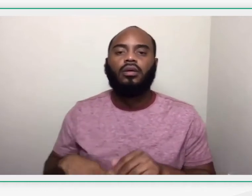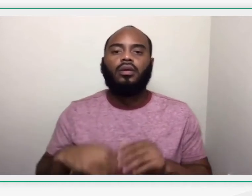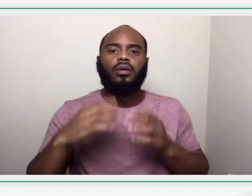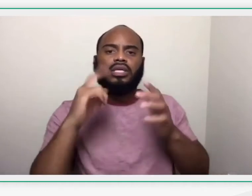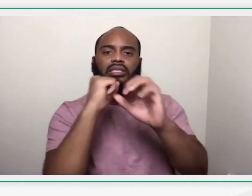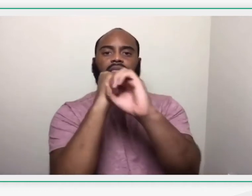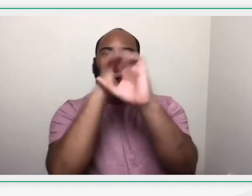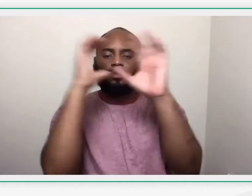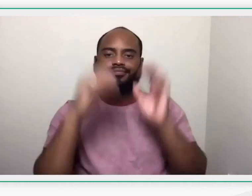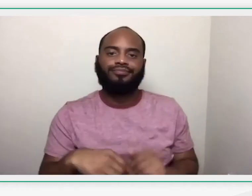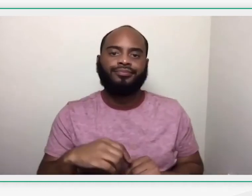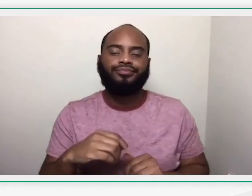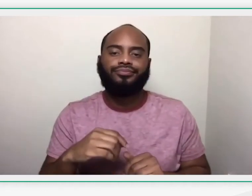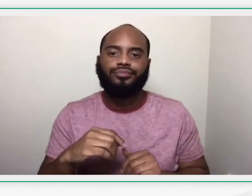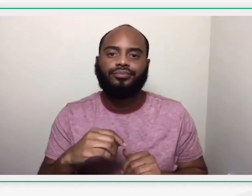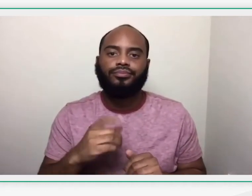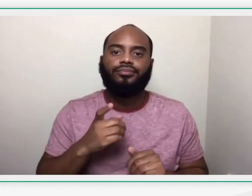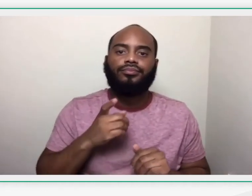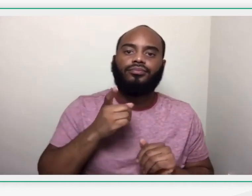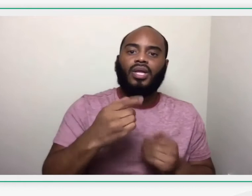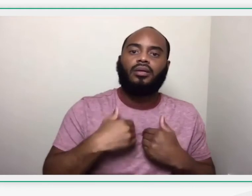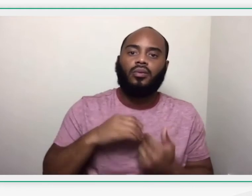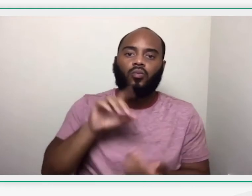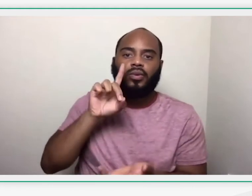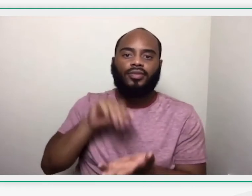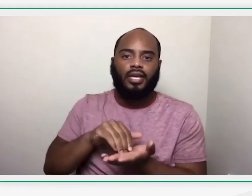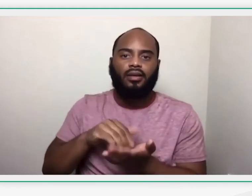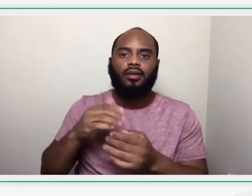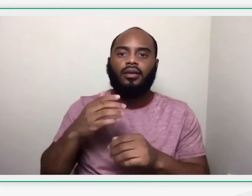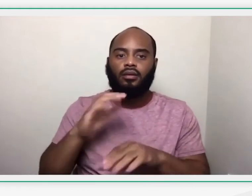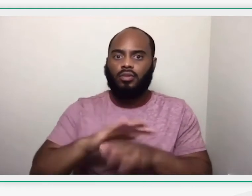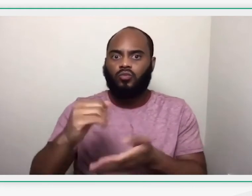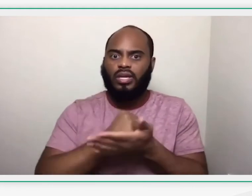It's the amount or the percentage of your available credit that you've already used.